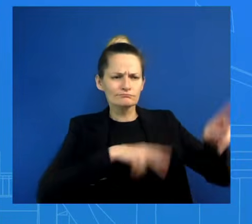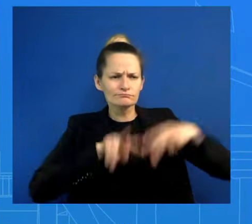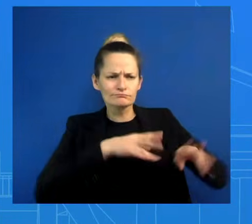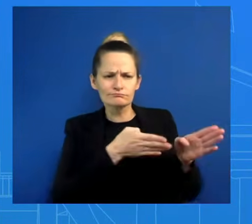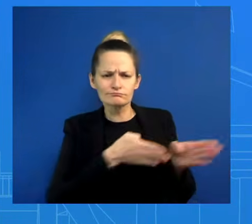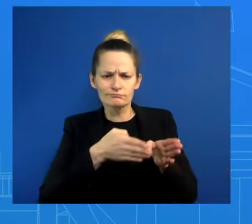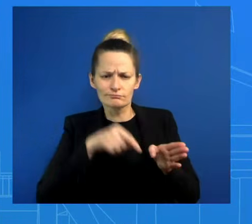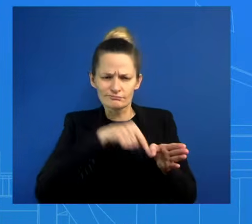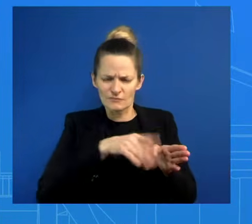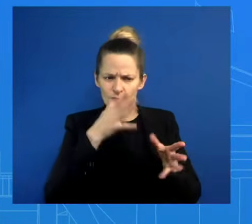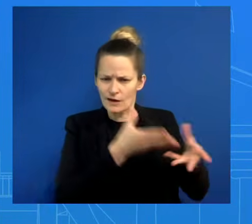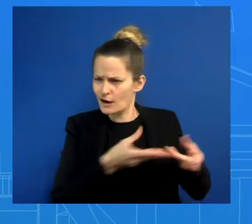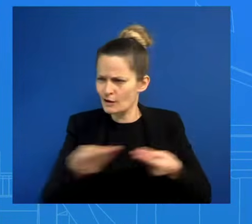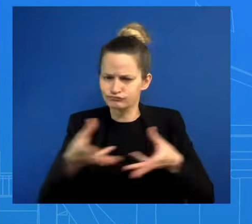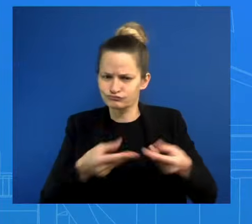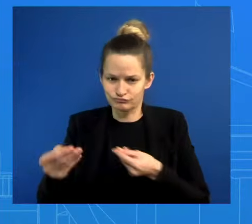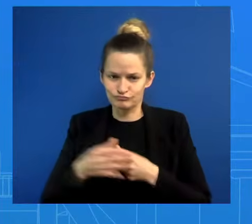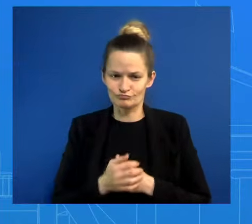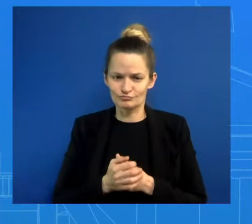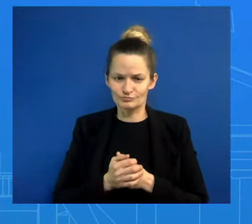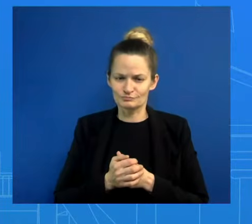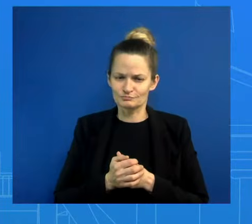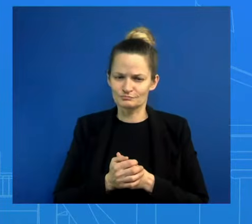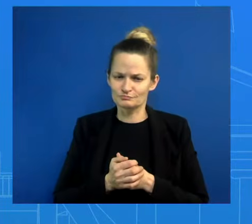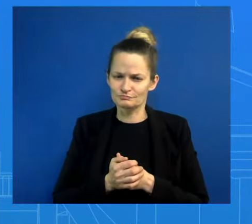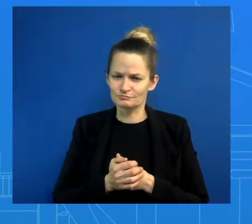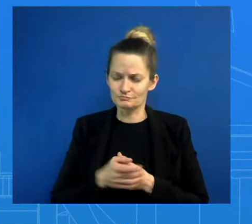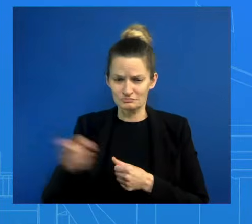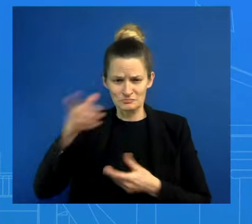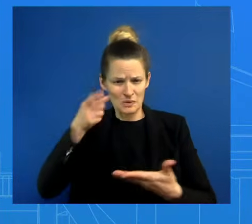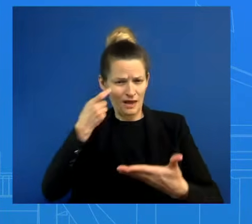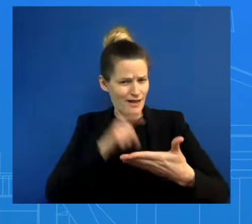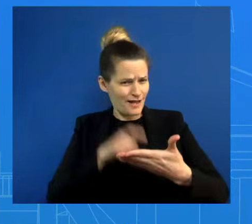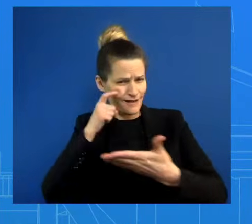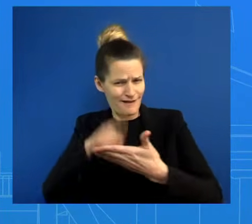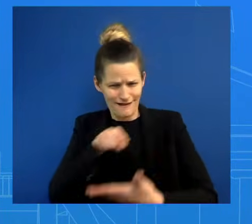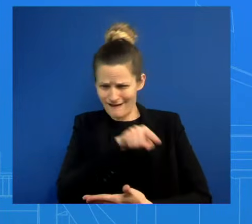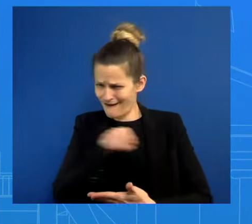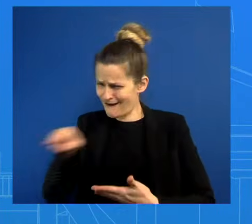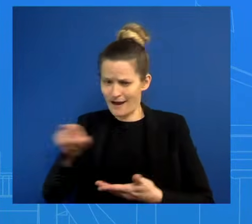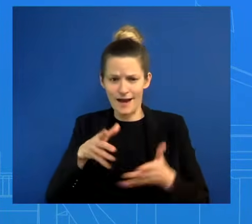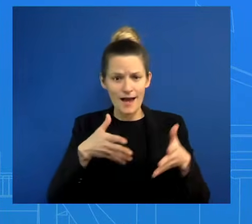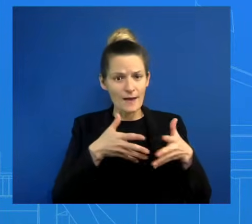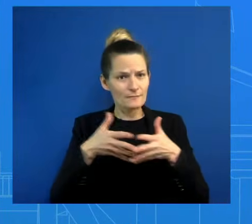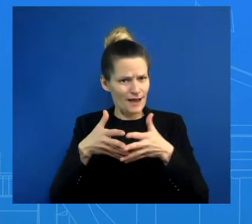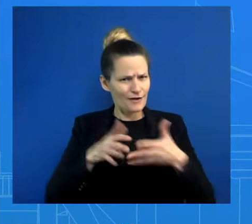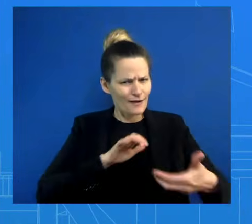and the depth of American partnerships with African governments, businesses, civil --